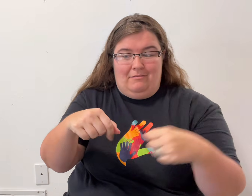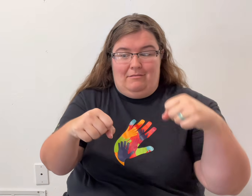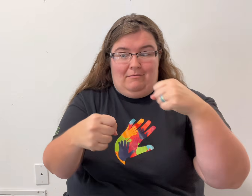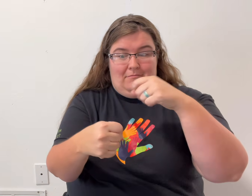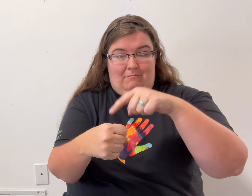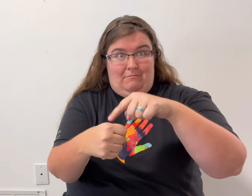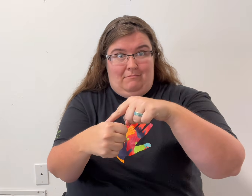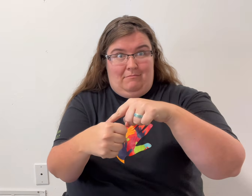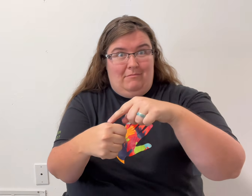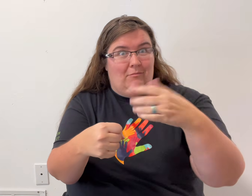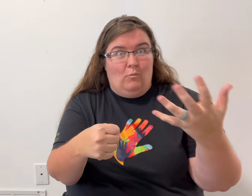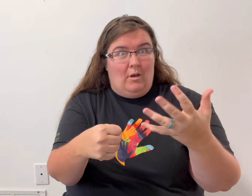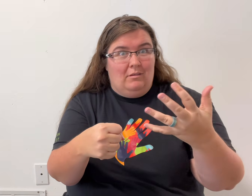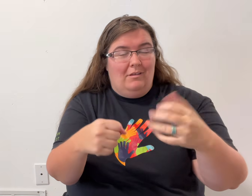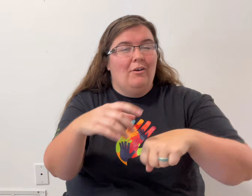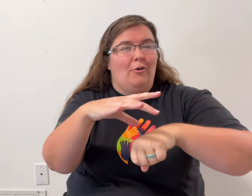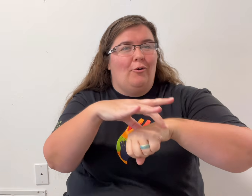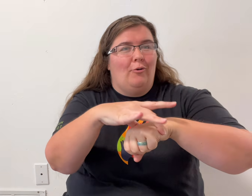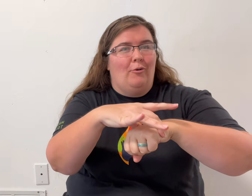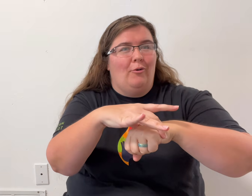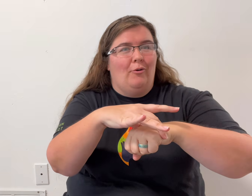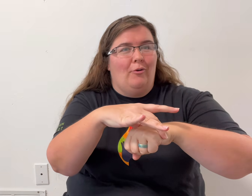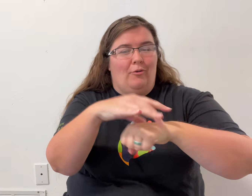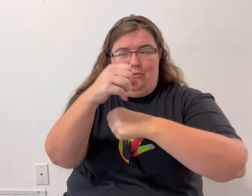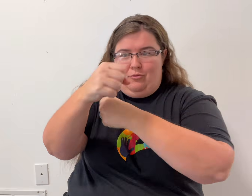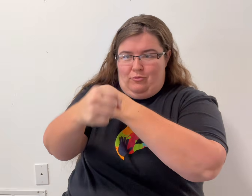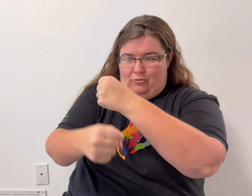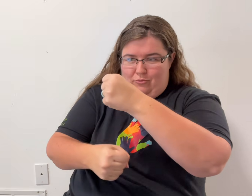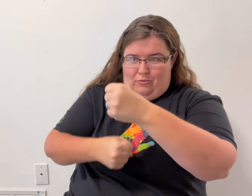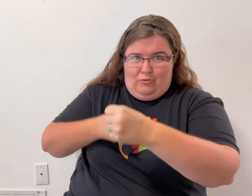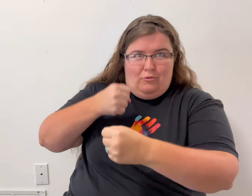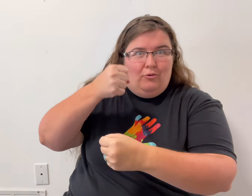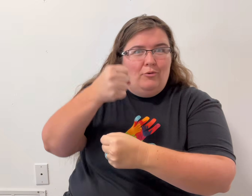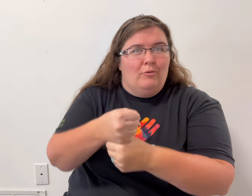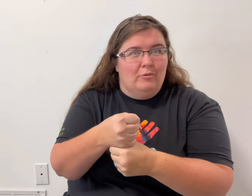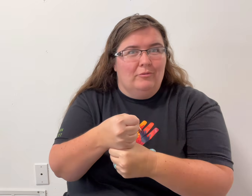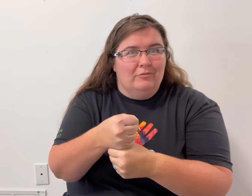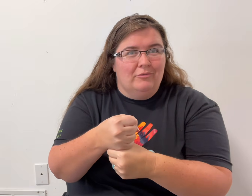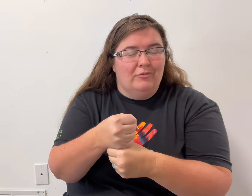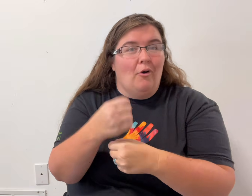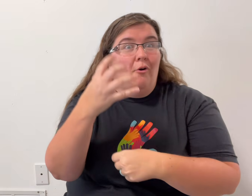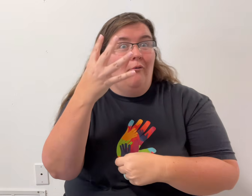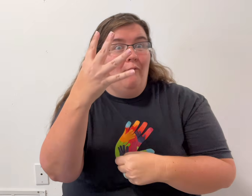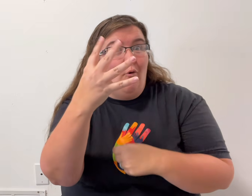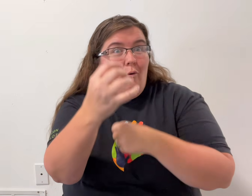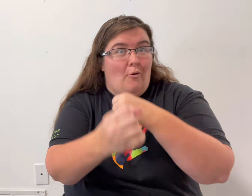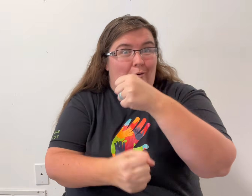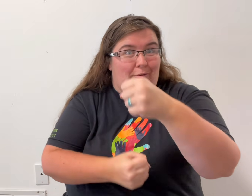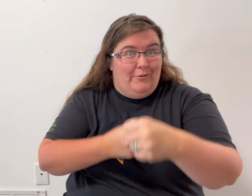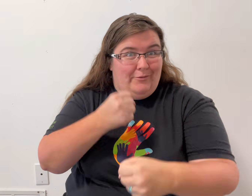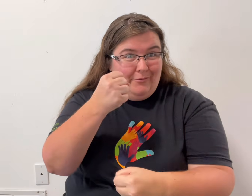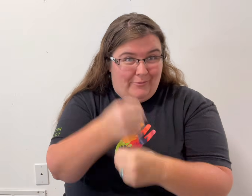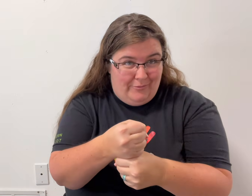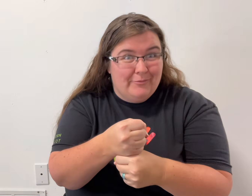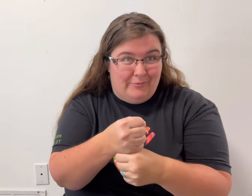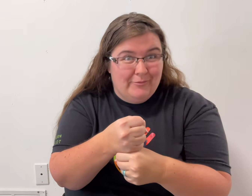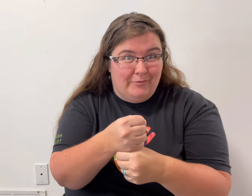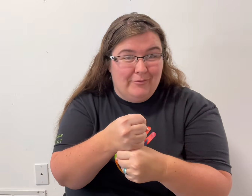and this hand is Earth. One revolution around the sun = YEAR 4 YEARS.